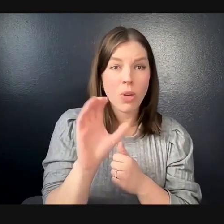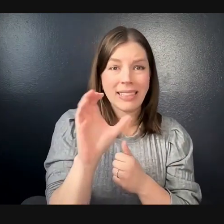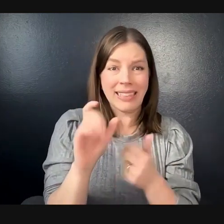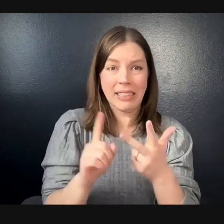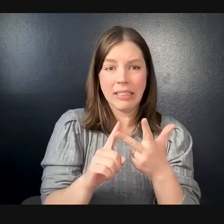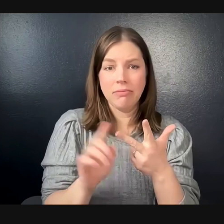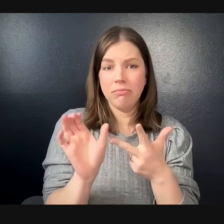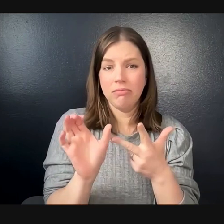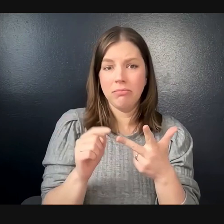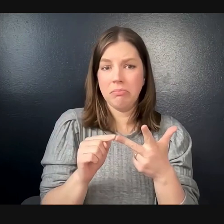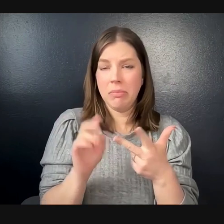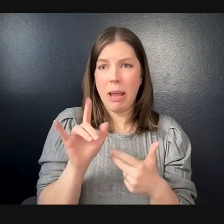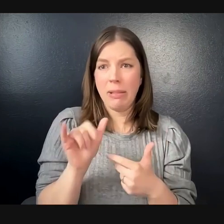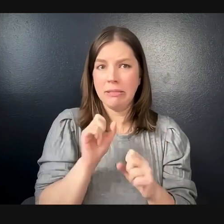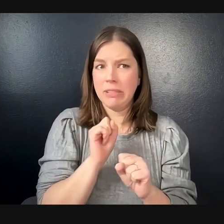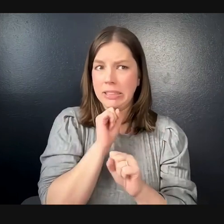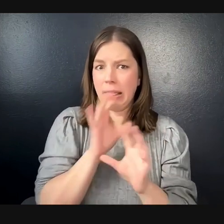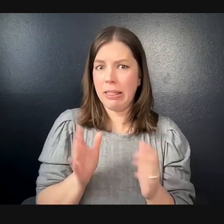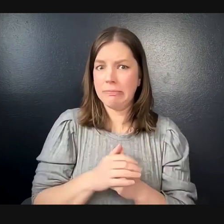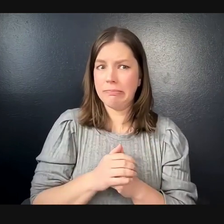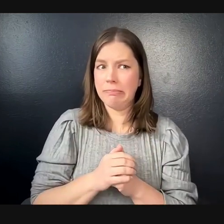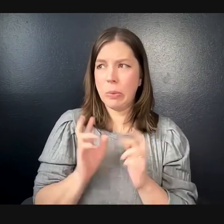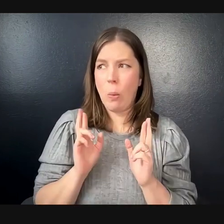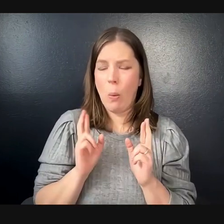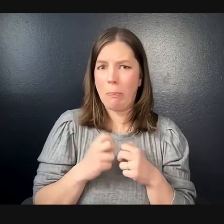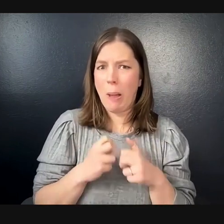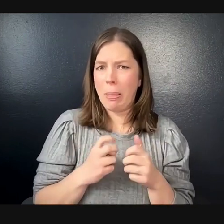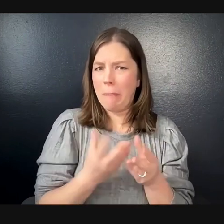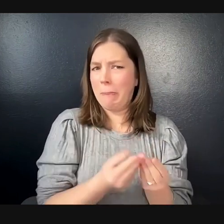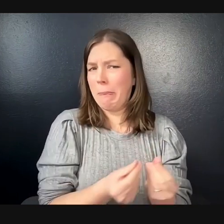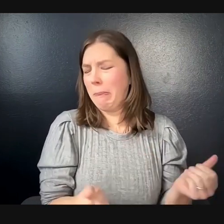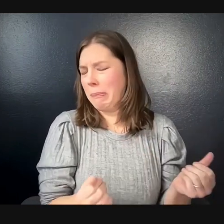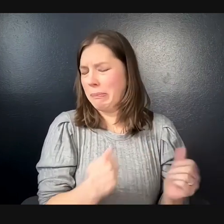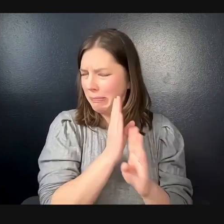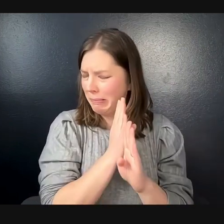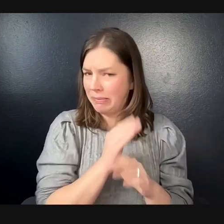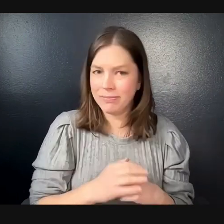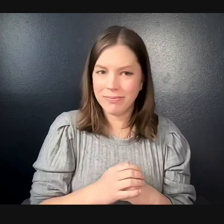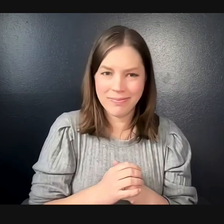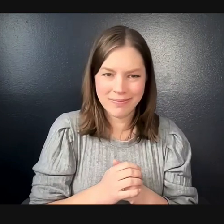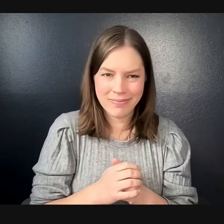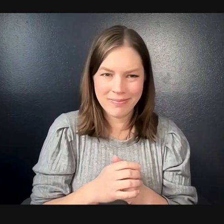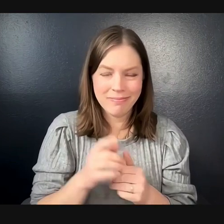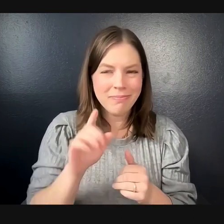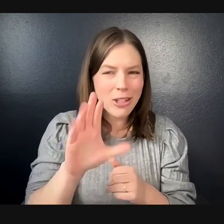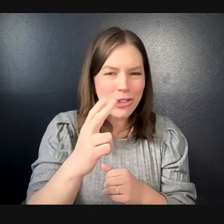Or C, Emily could do nothing, and hopefully the problem would go away.